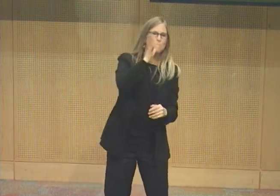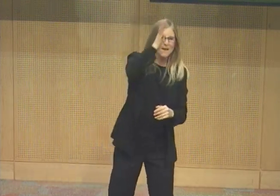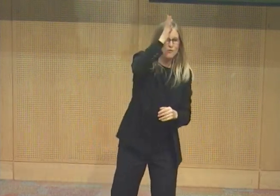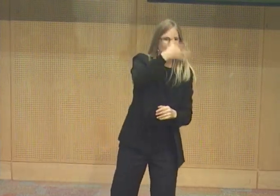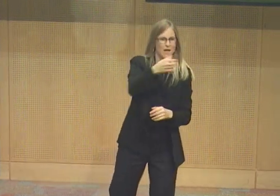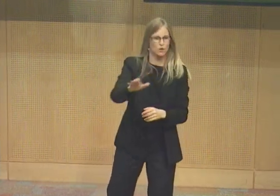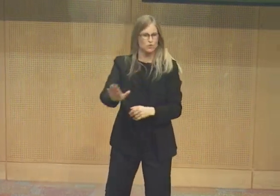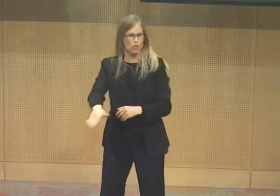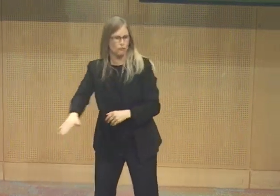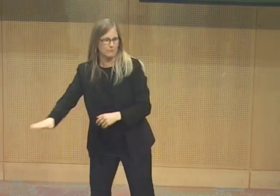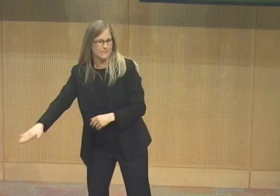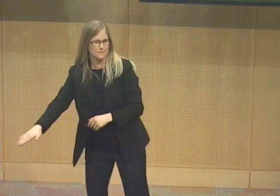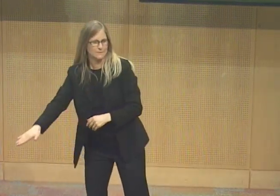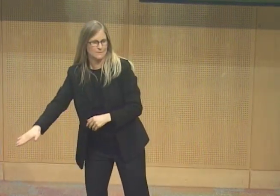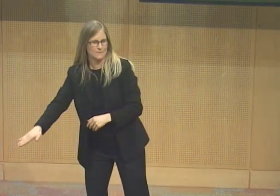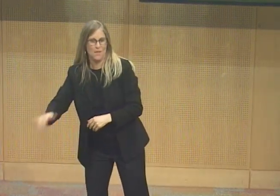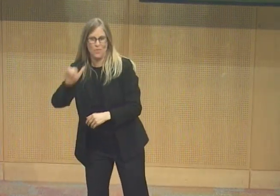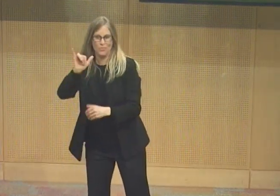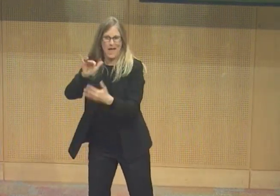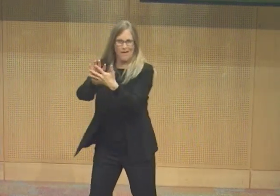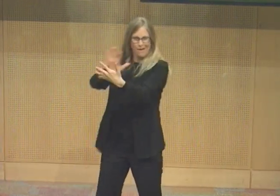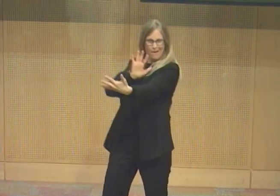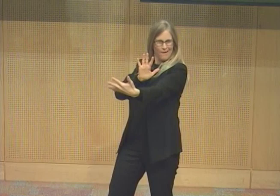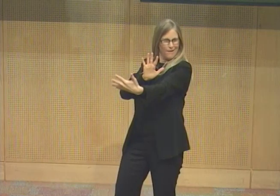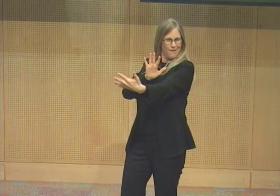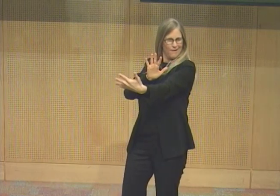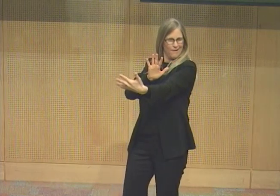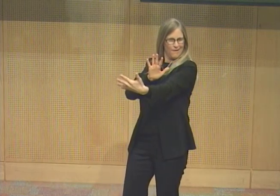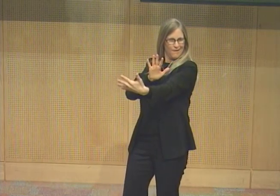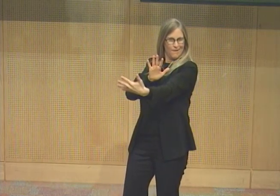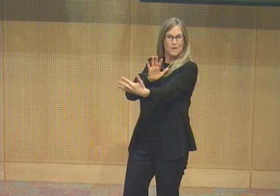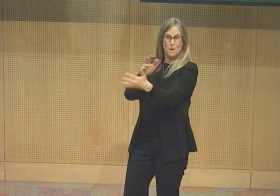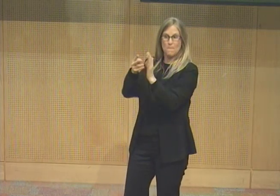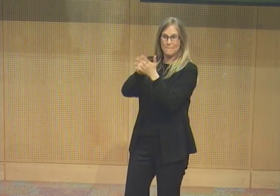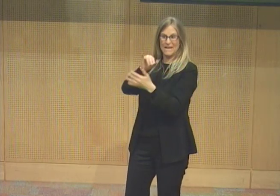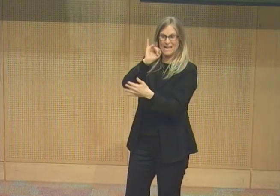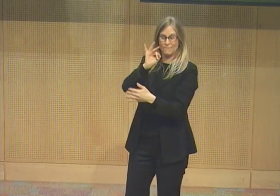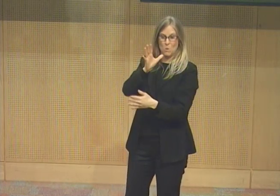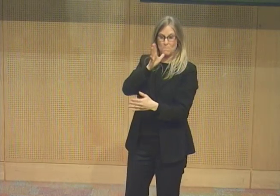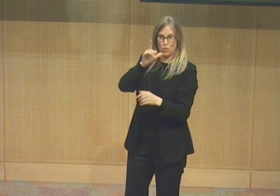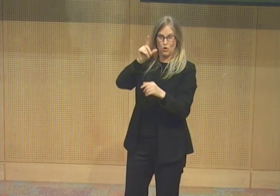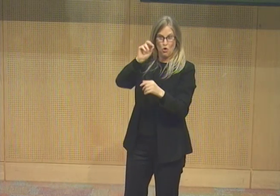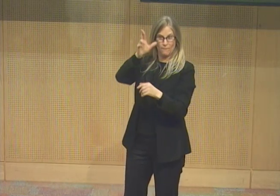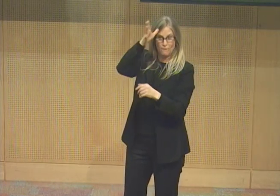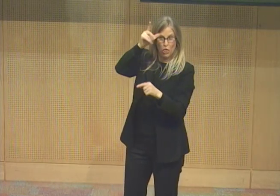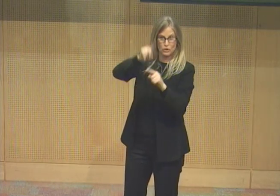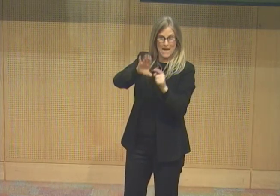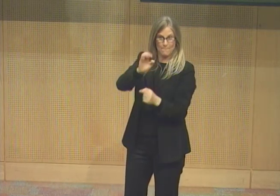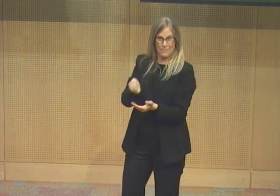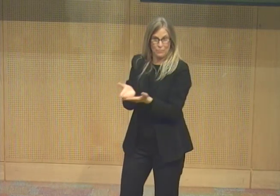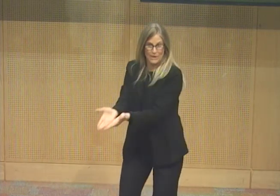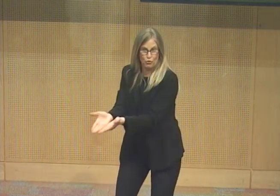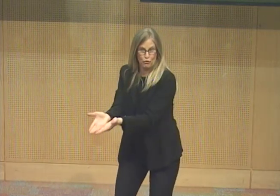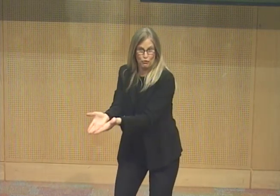the role of parent and the role of a child. That is abstracted according to our mental models.